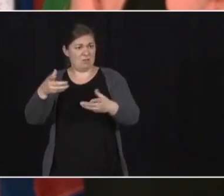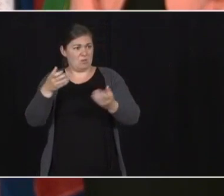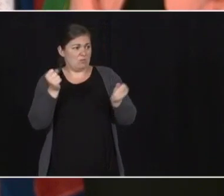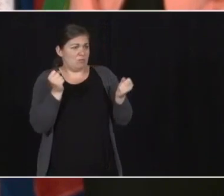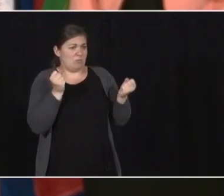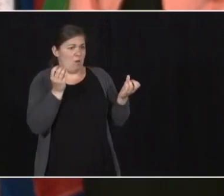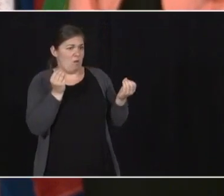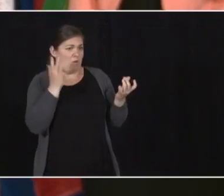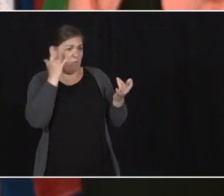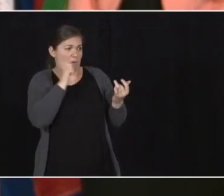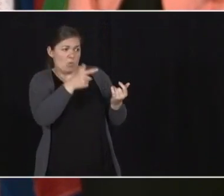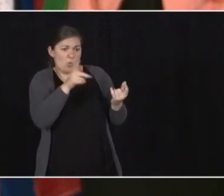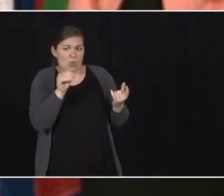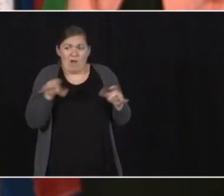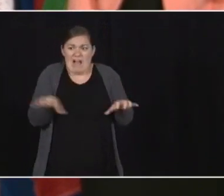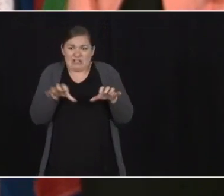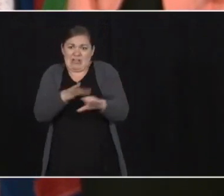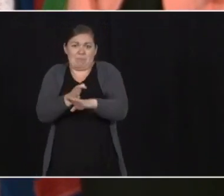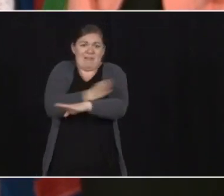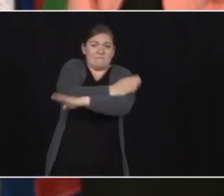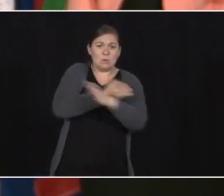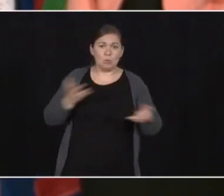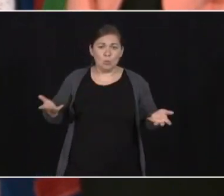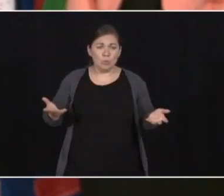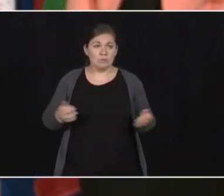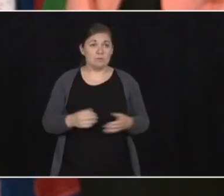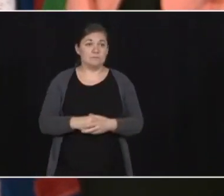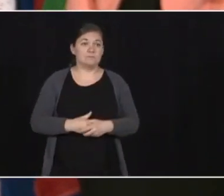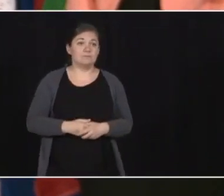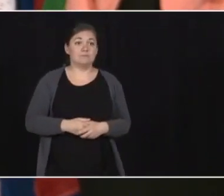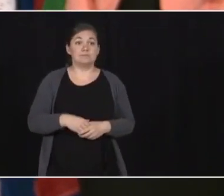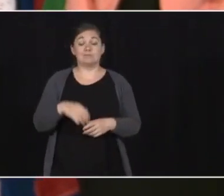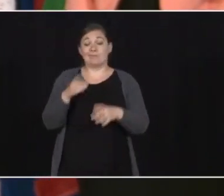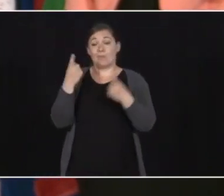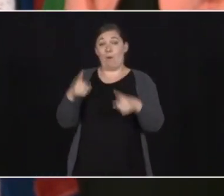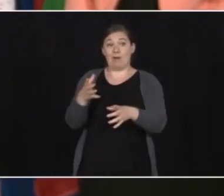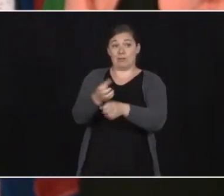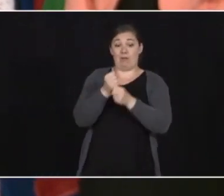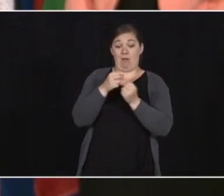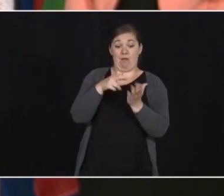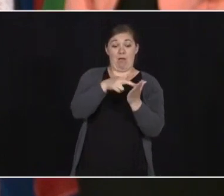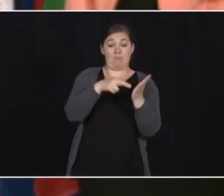Why didn't you act sooner? As soon as we got report, we sent people in it immediately.